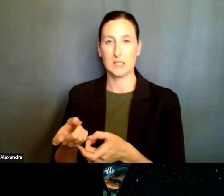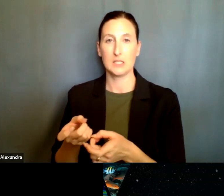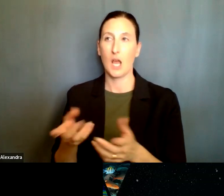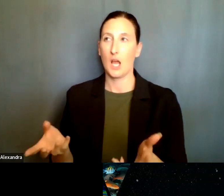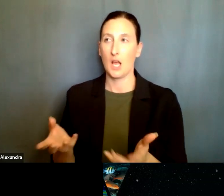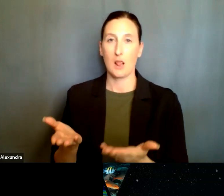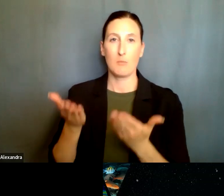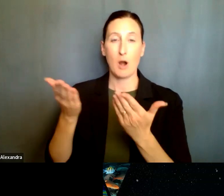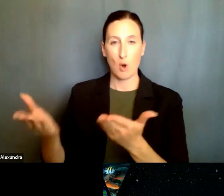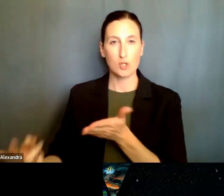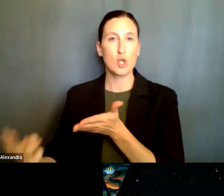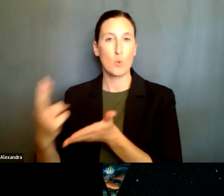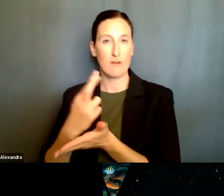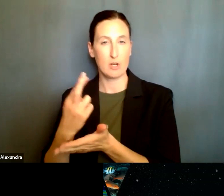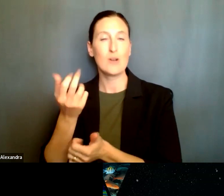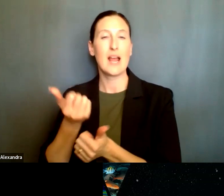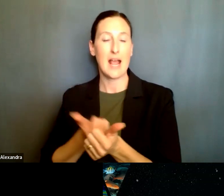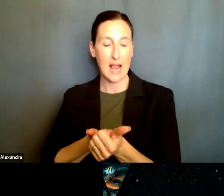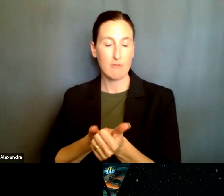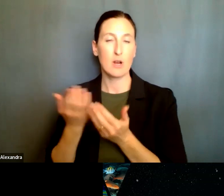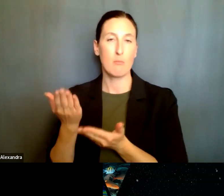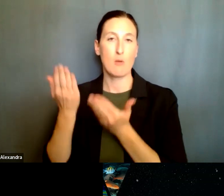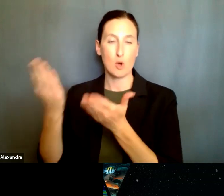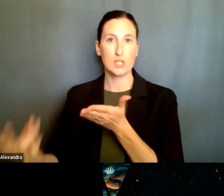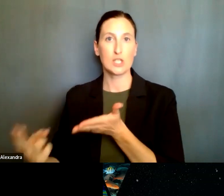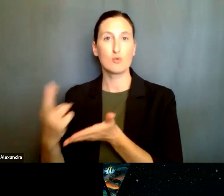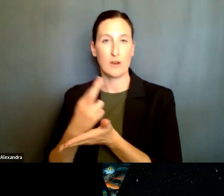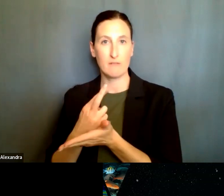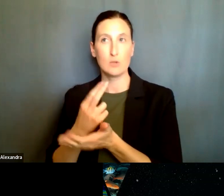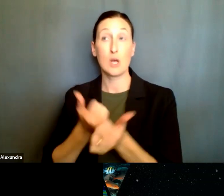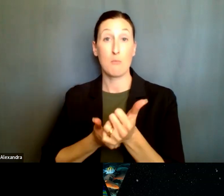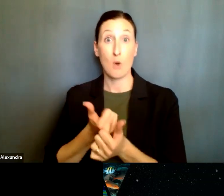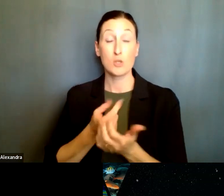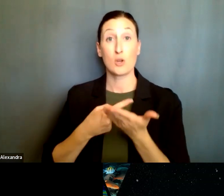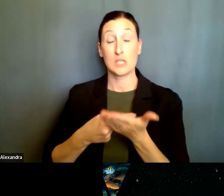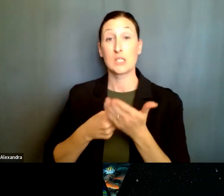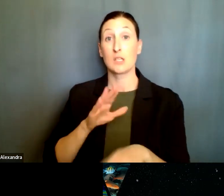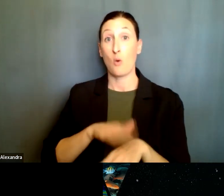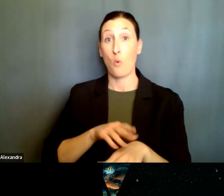every proposal gets three reviews, most of them get discussed in a panel, and there's a panel summary.